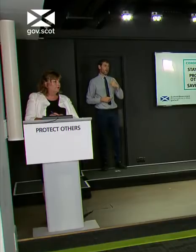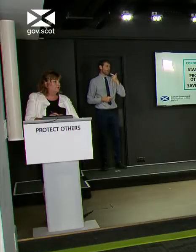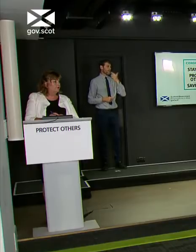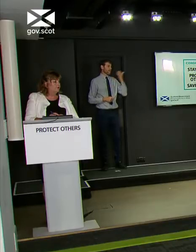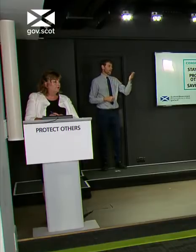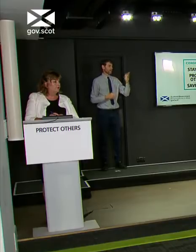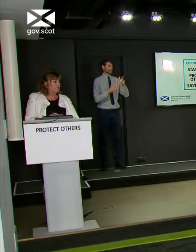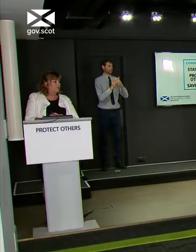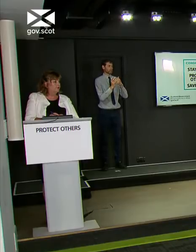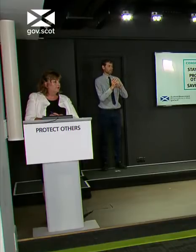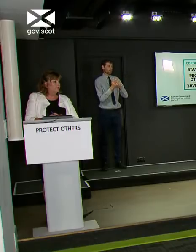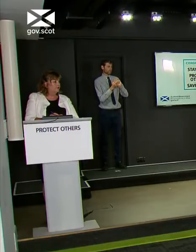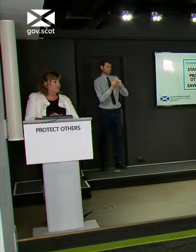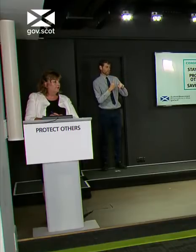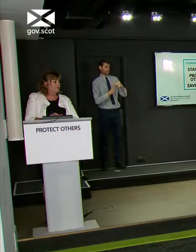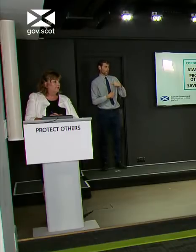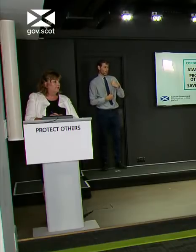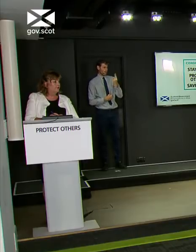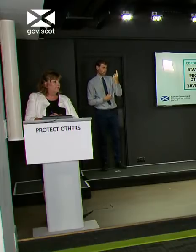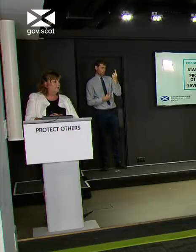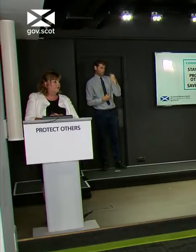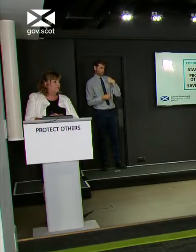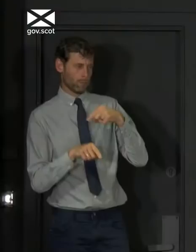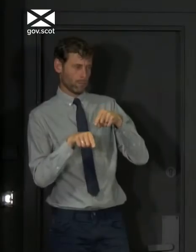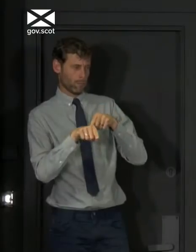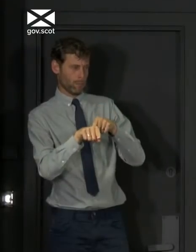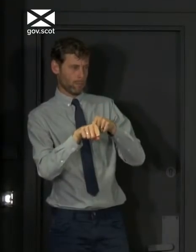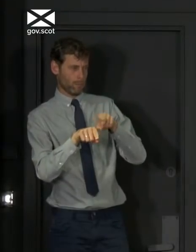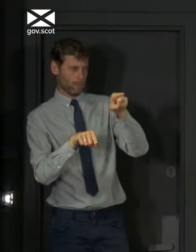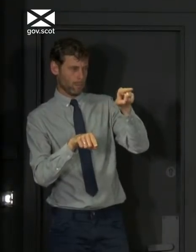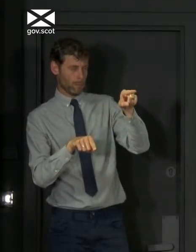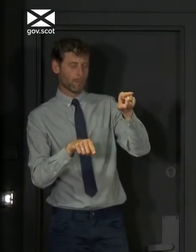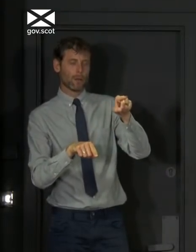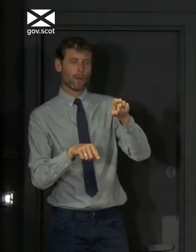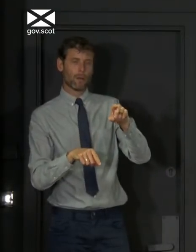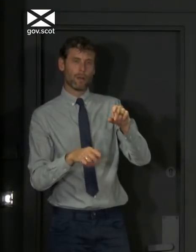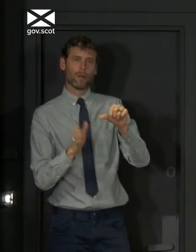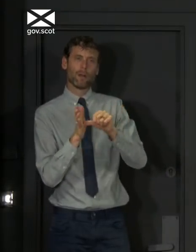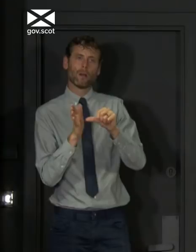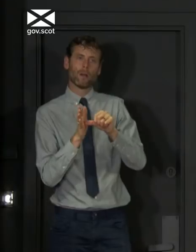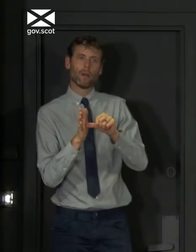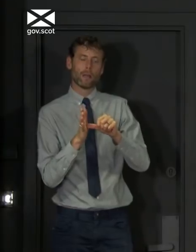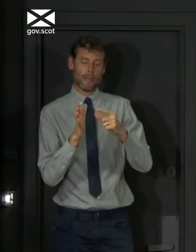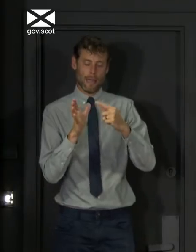Can I just point out one obvious issue here. We don't yet know, antibody tests, serology